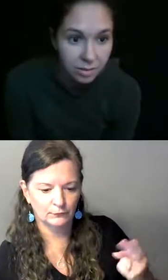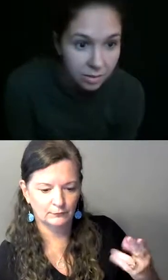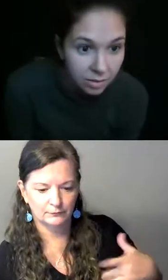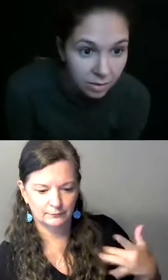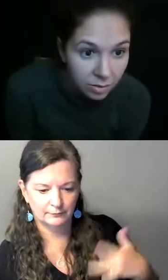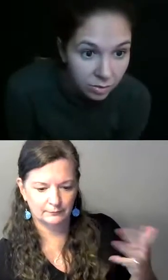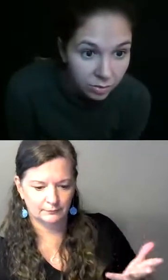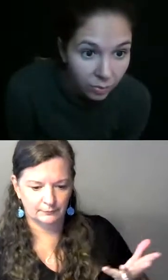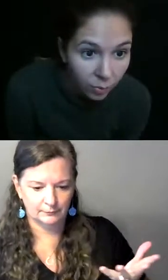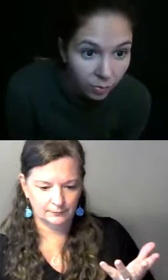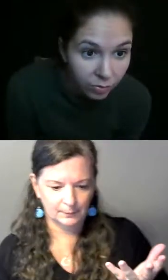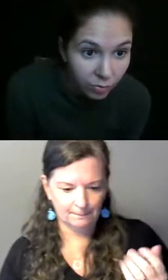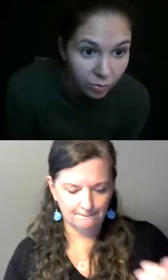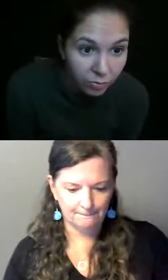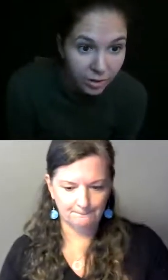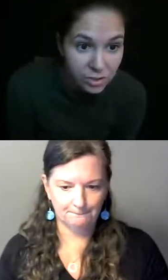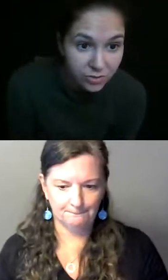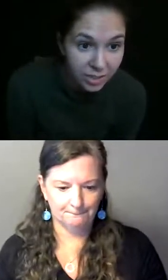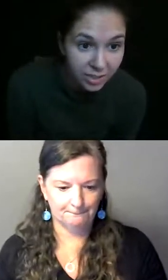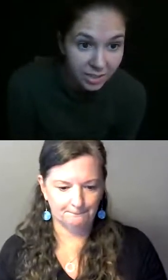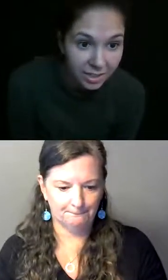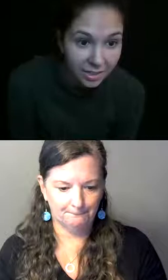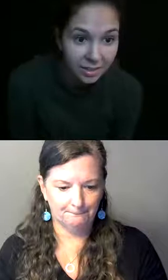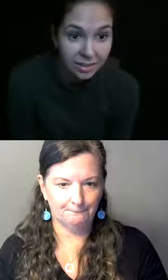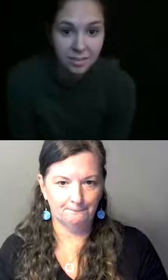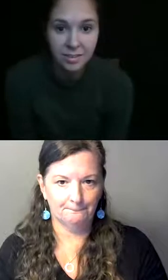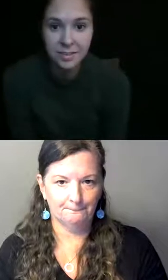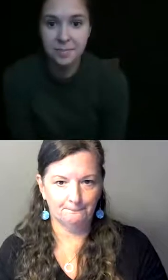For fresh feeling.